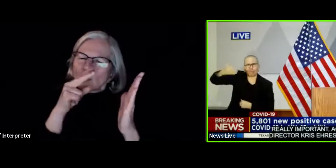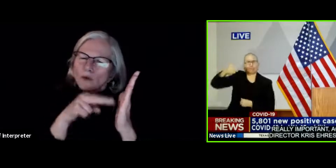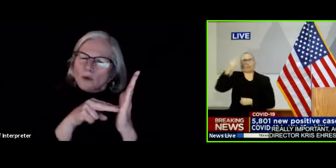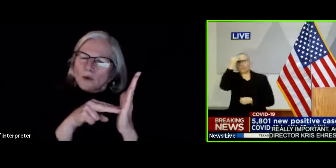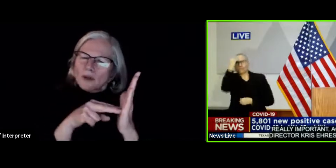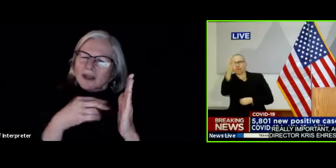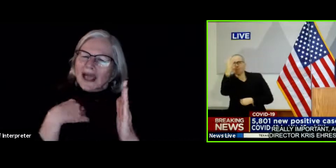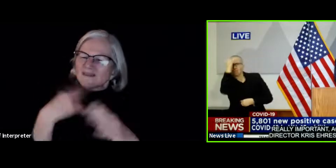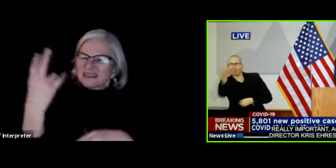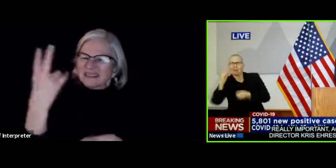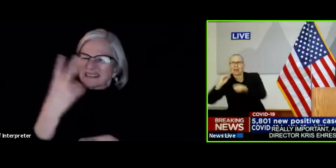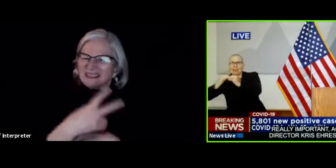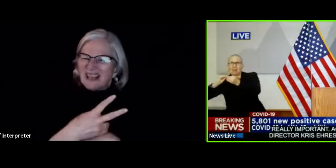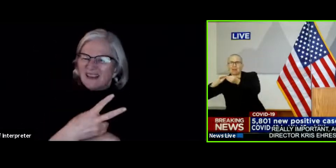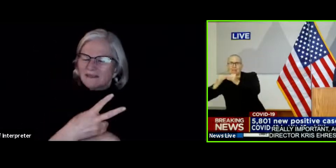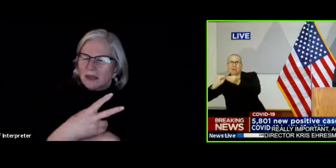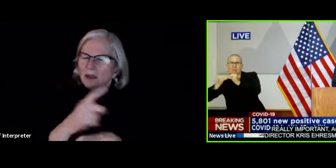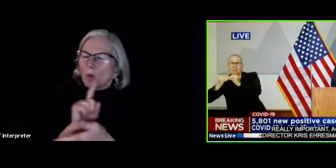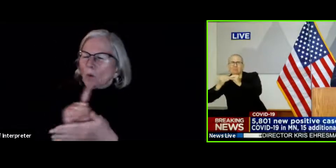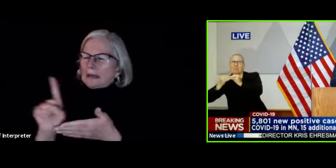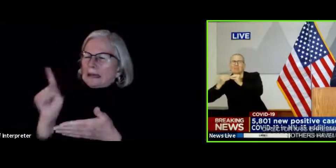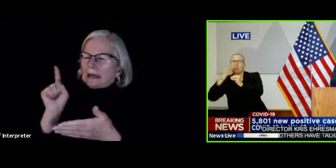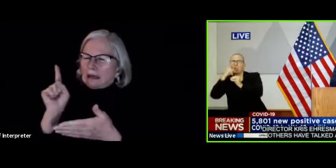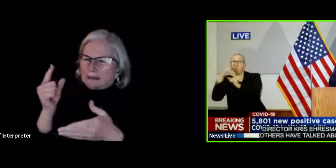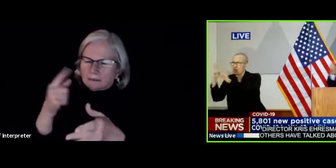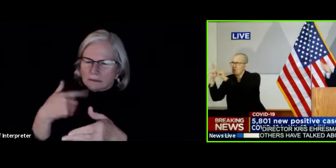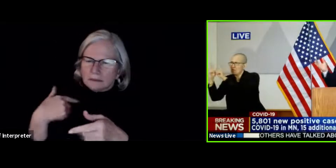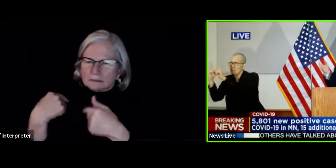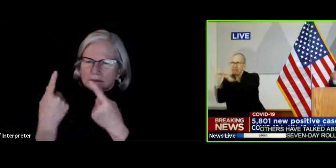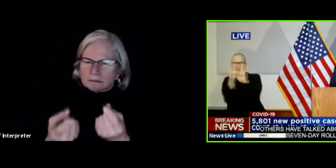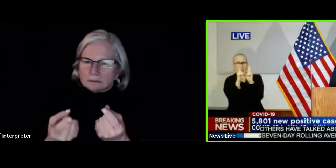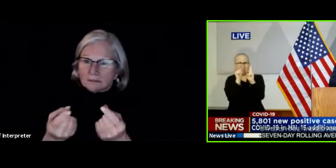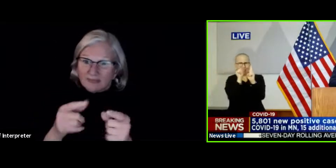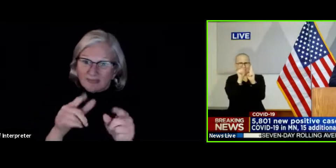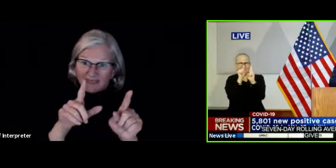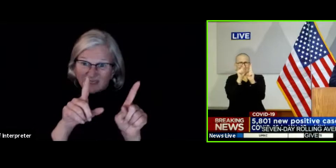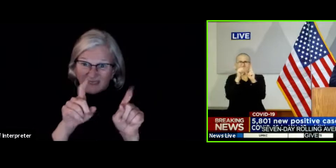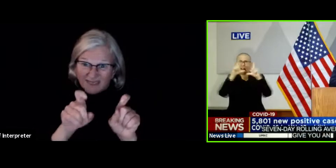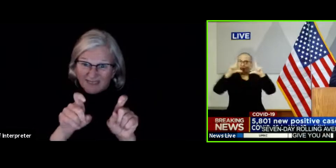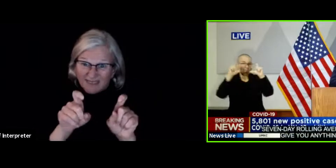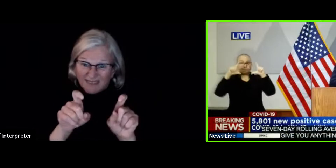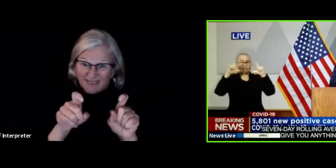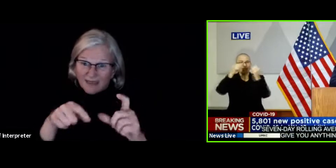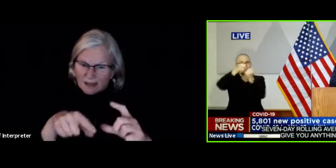MOMENT IN TIME OR SNAPSHOT IN TIME DOES NOT GIVE YOU THE BROADER PICTURE.